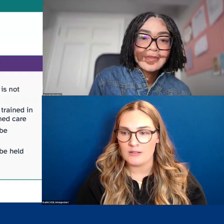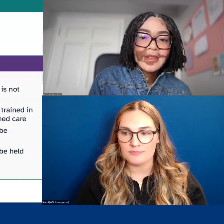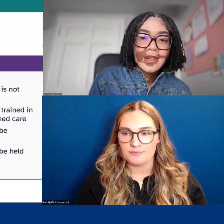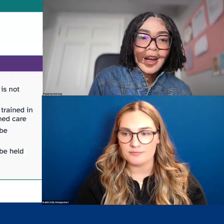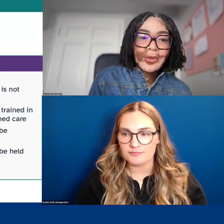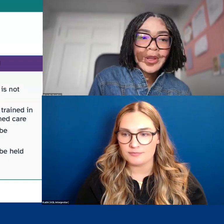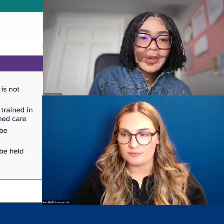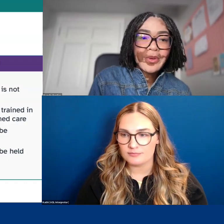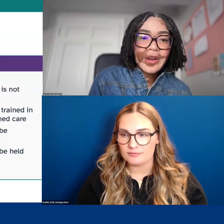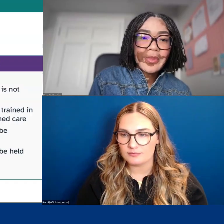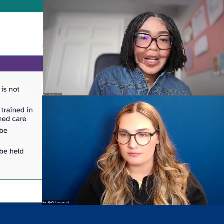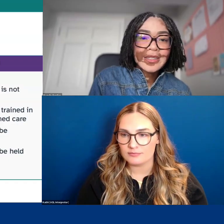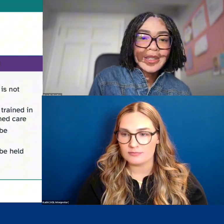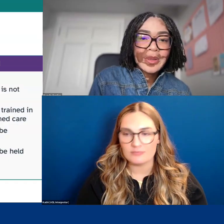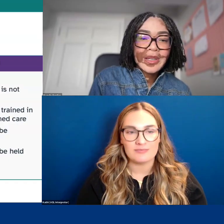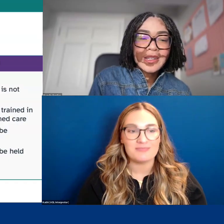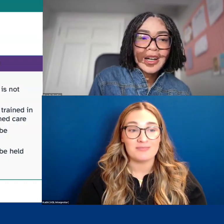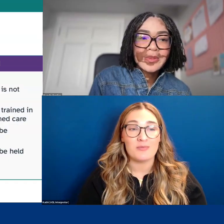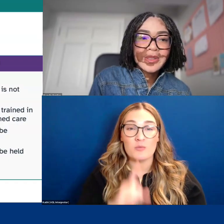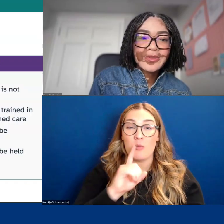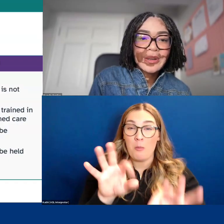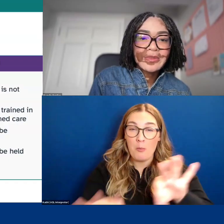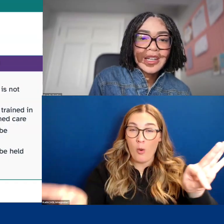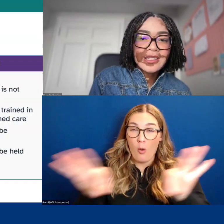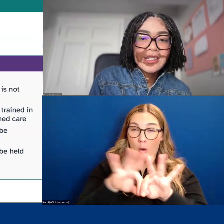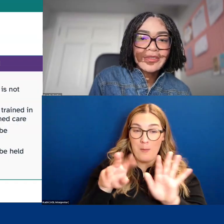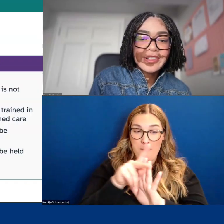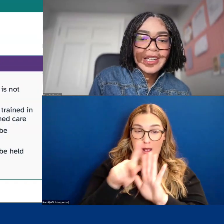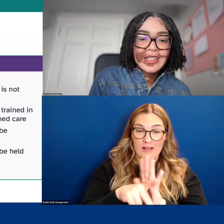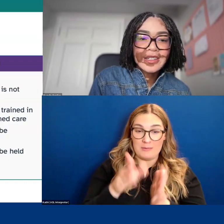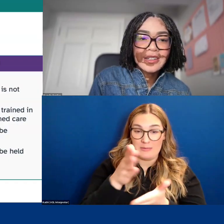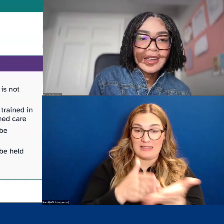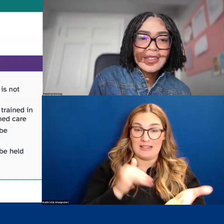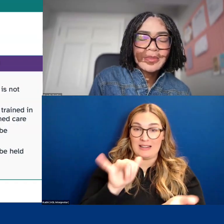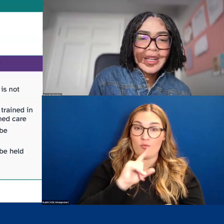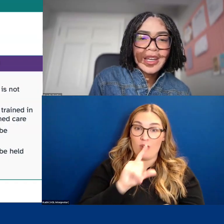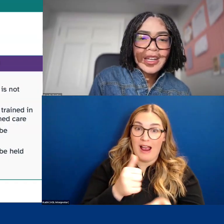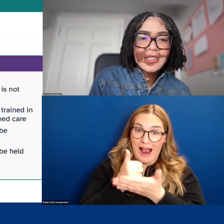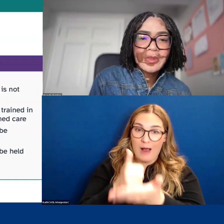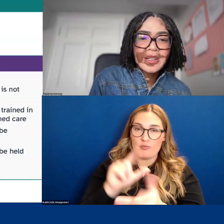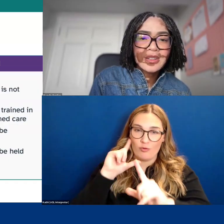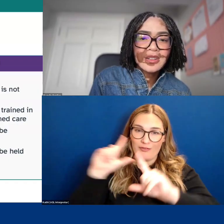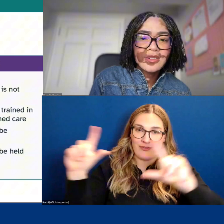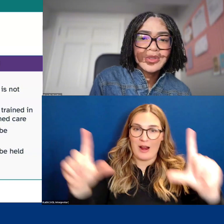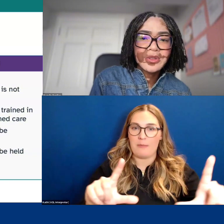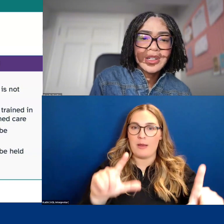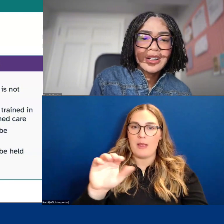A really important policy piece that helps us frame today's conversation is the Medicaid expansion of doula